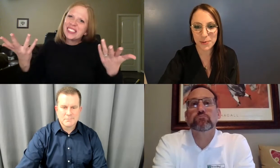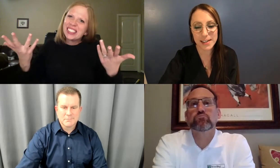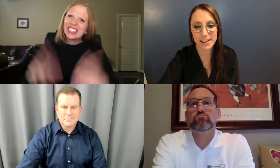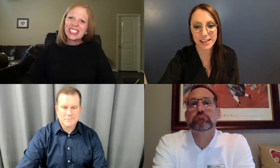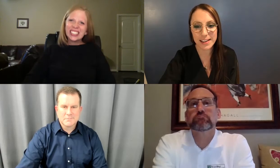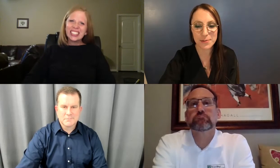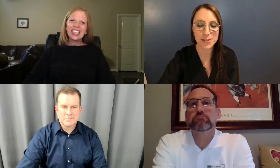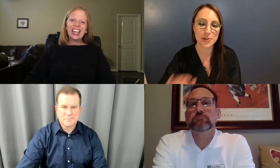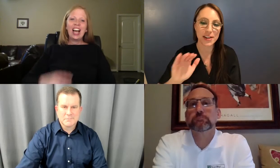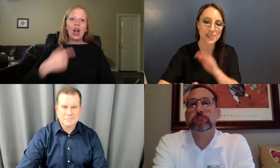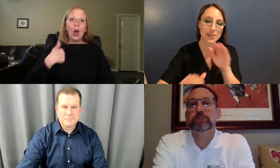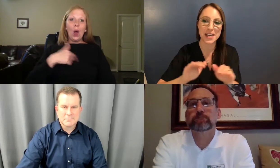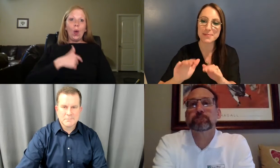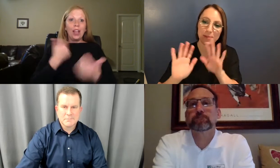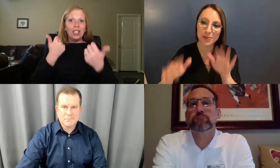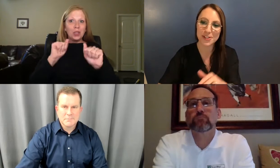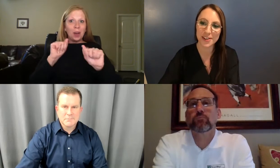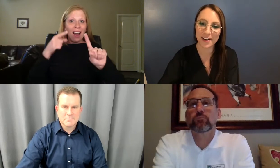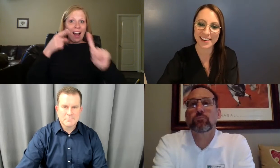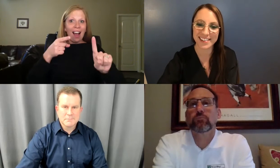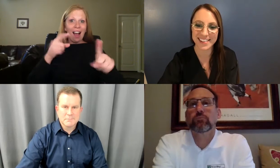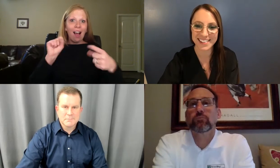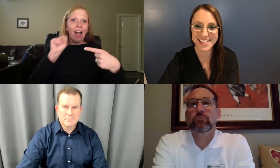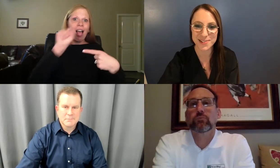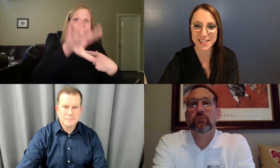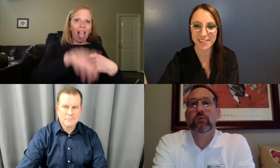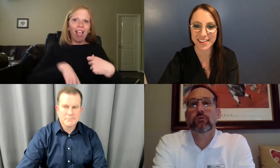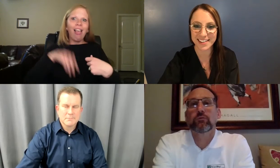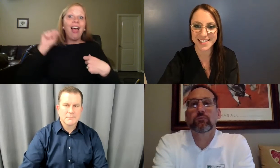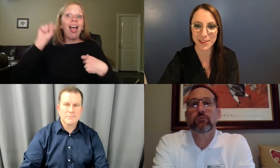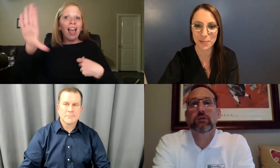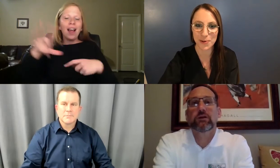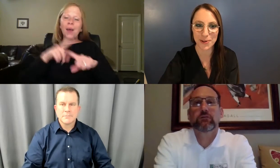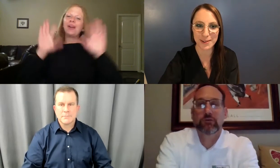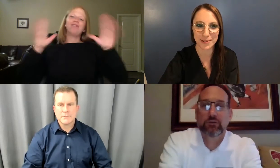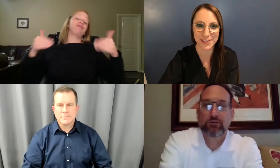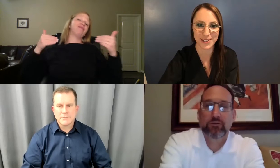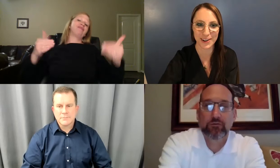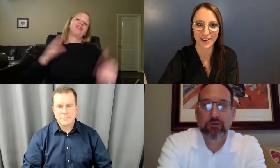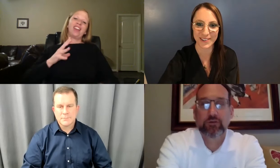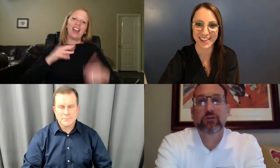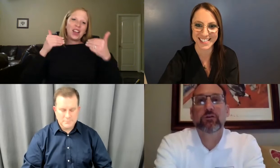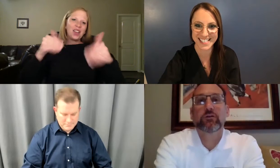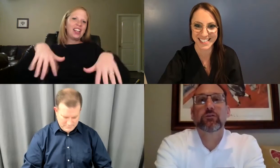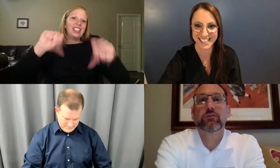We were gonna give them to you at different times, but we'll just go ahead and see who's out there, take the poll, give them to you all at once.